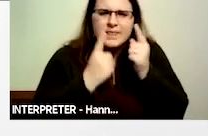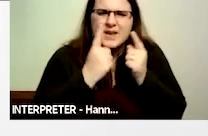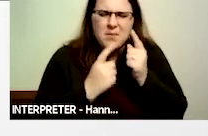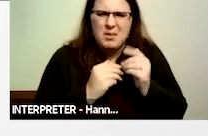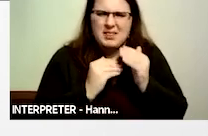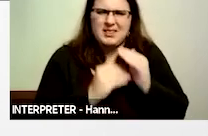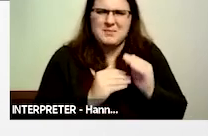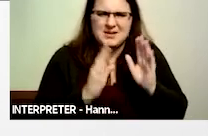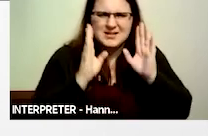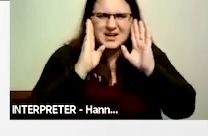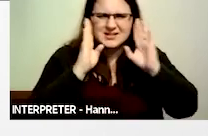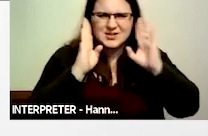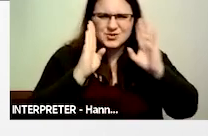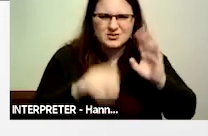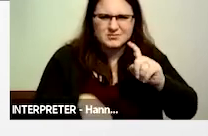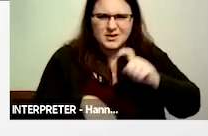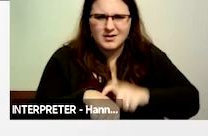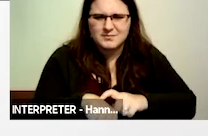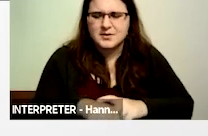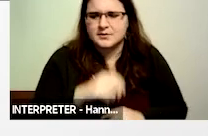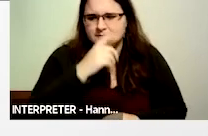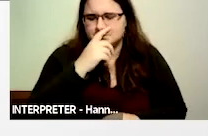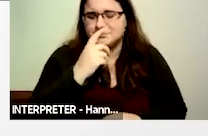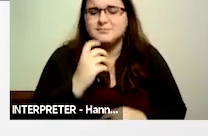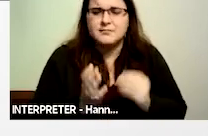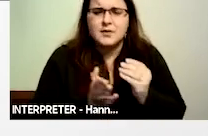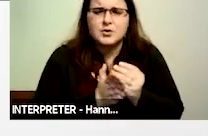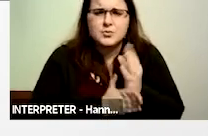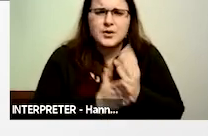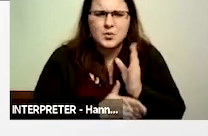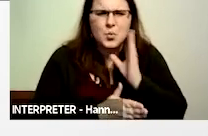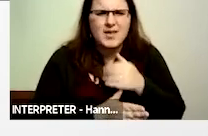Ben Woelk: In the spring is we will be doing essentially nano modules. So be like one minute